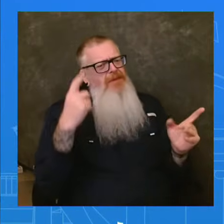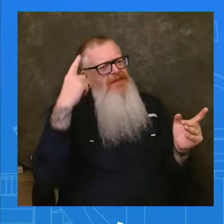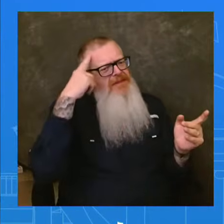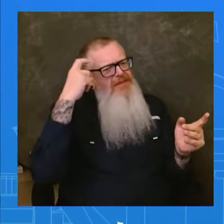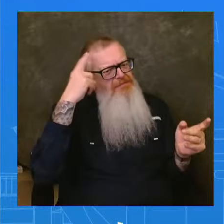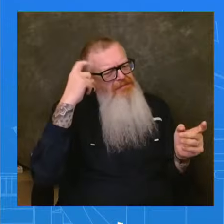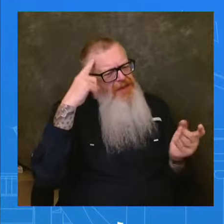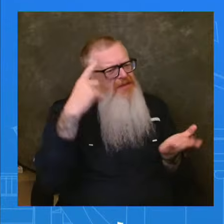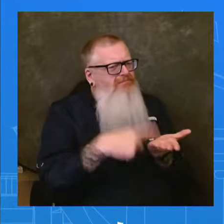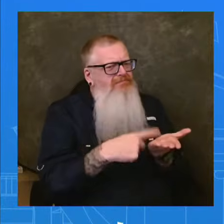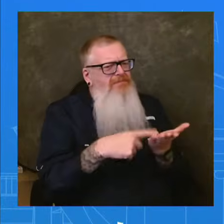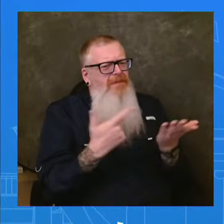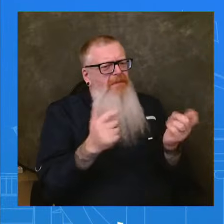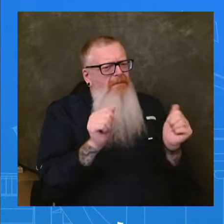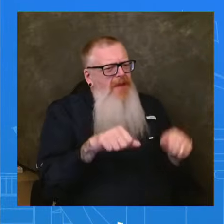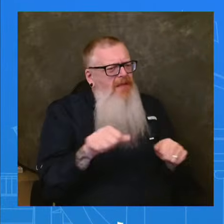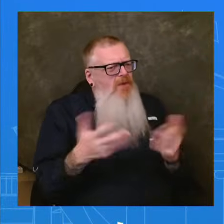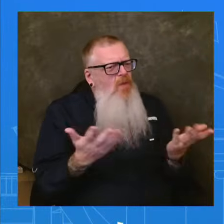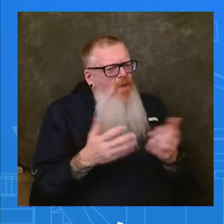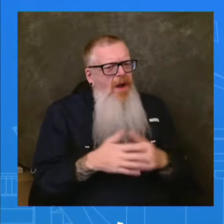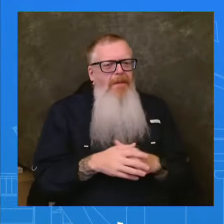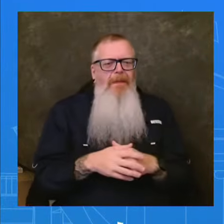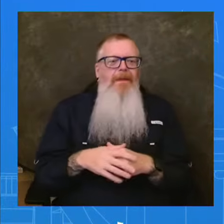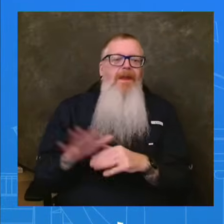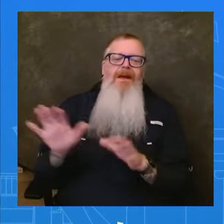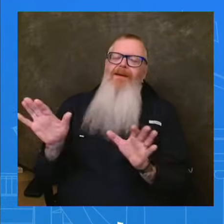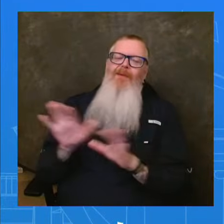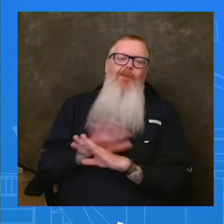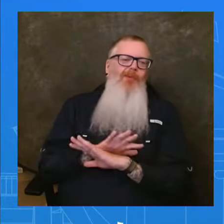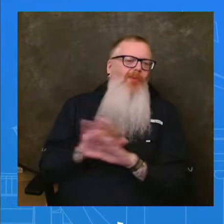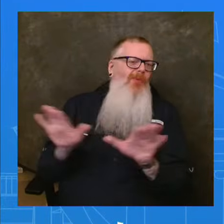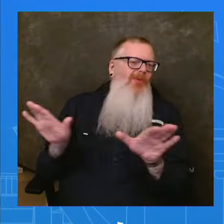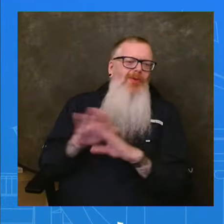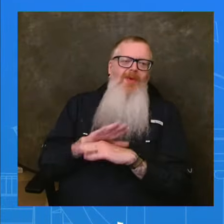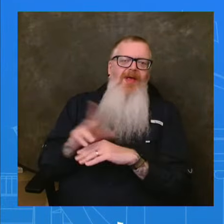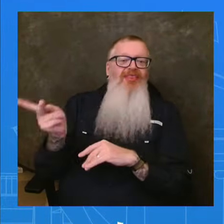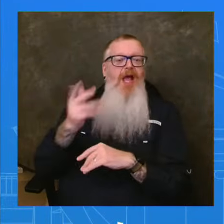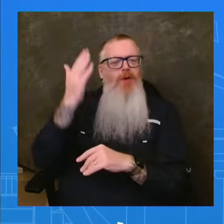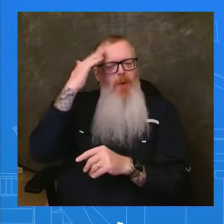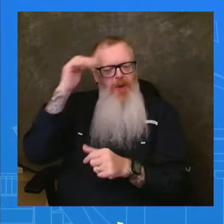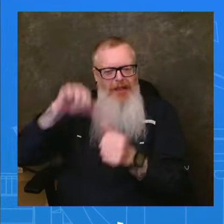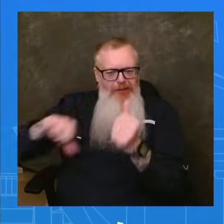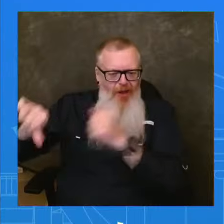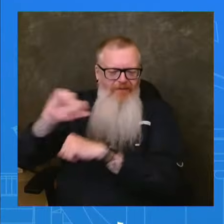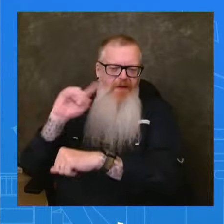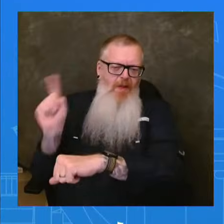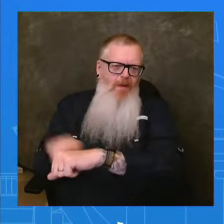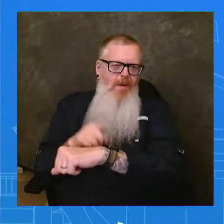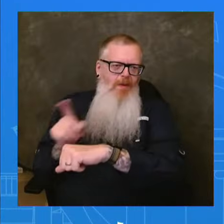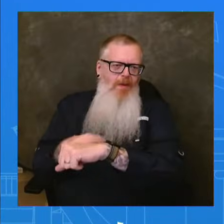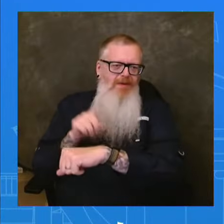And because of that, they're able to have that frank conversation. Because of that, the president is able to be honest,